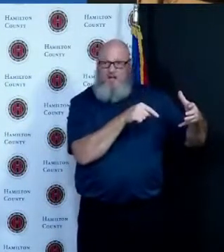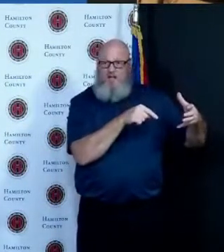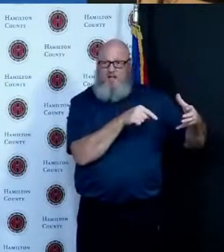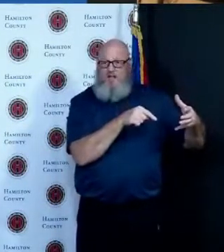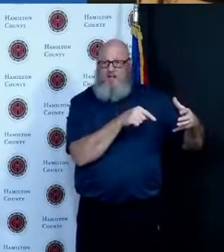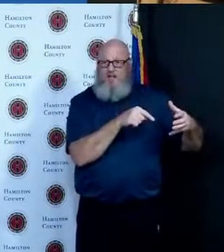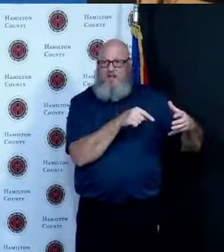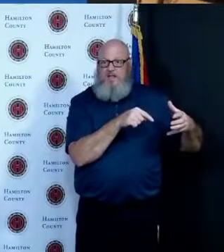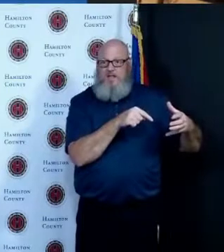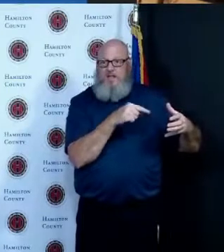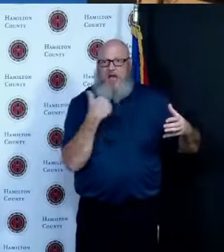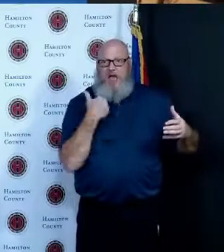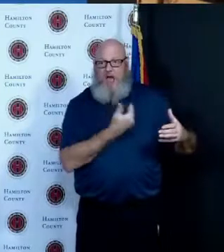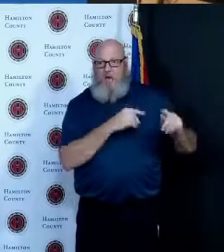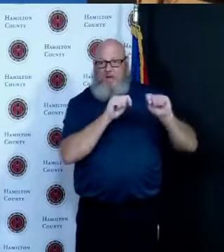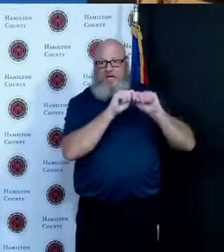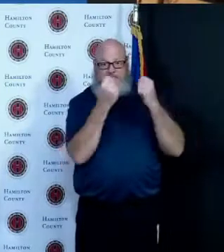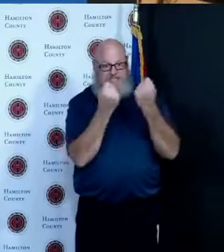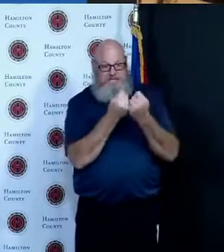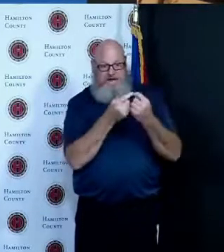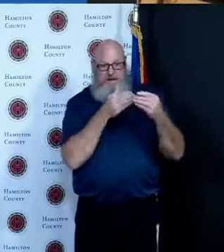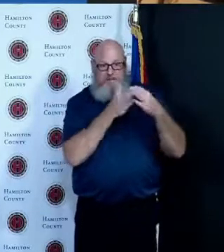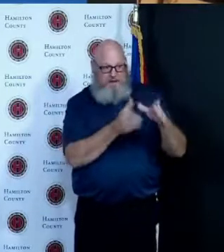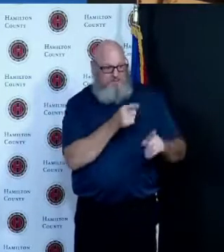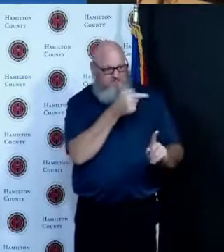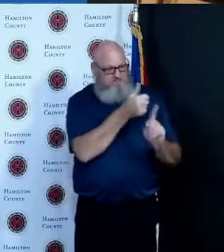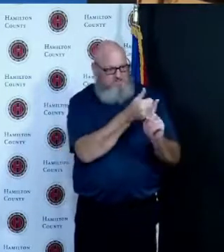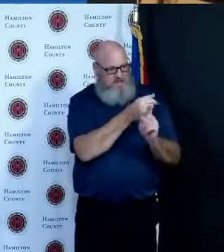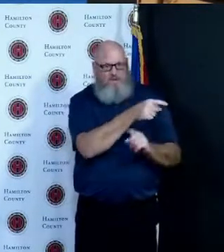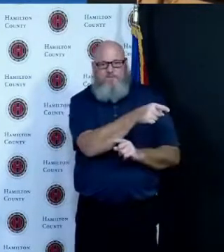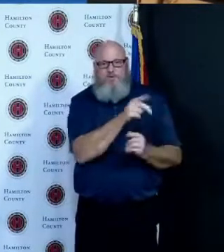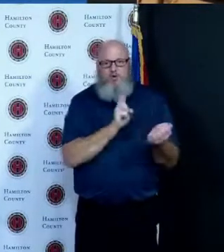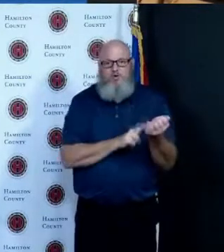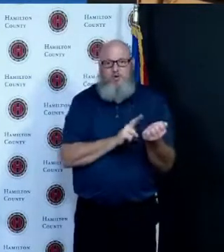and then five or six people underneath that nurse that are able to vaccinate and by building the